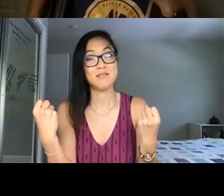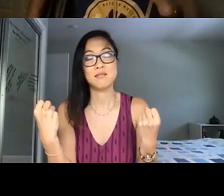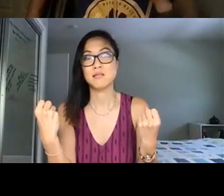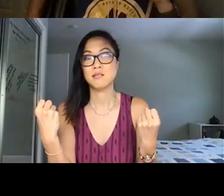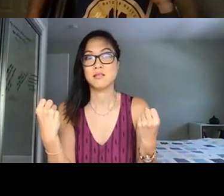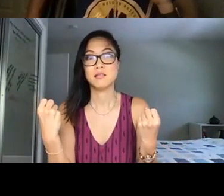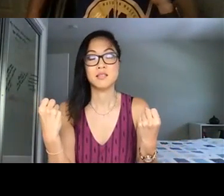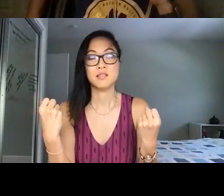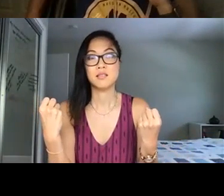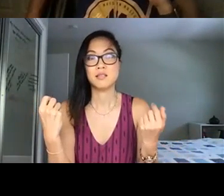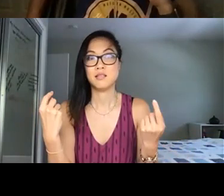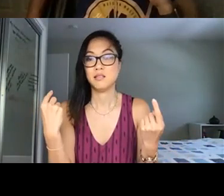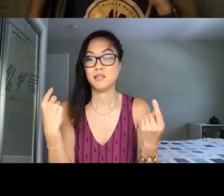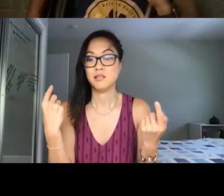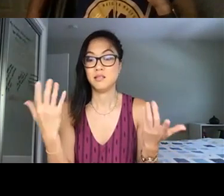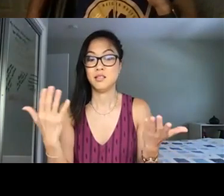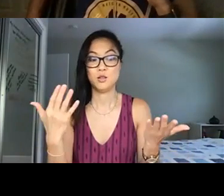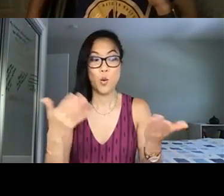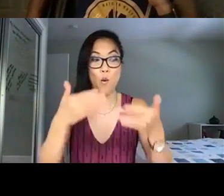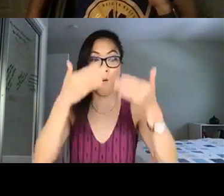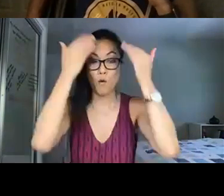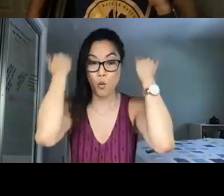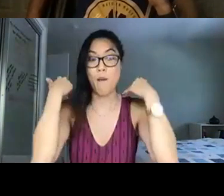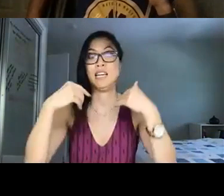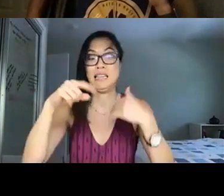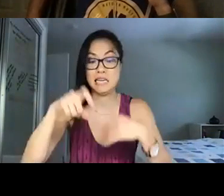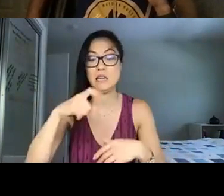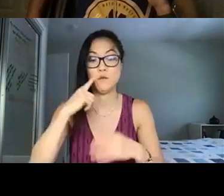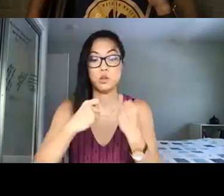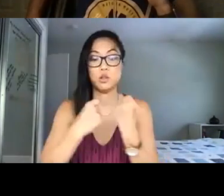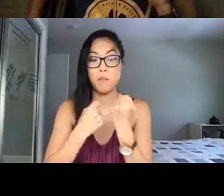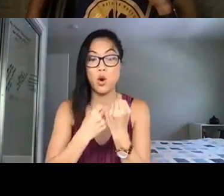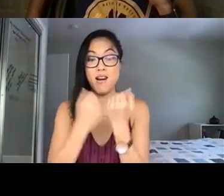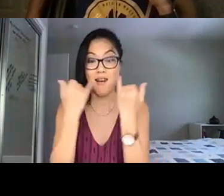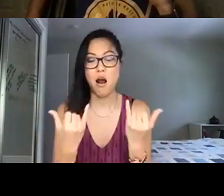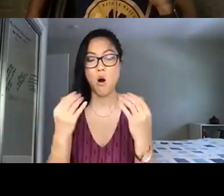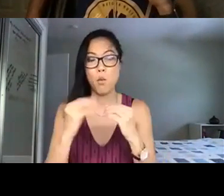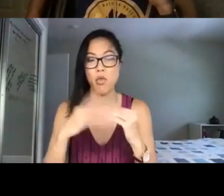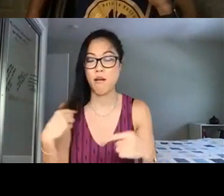been overwhelming need for more support now obviously.